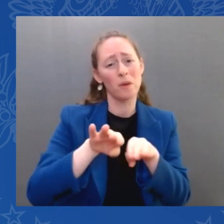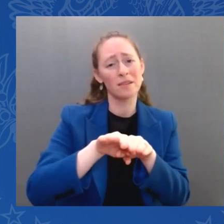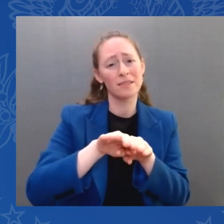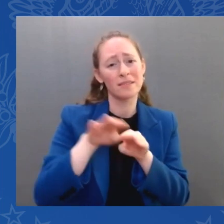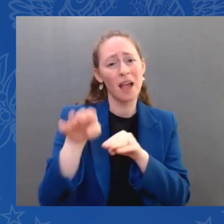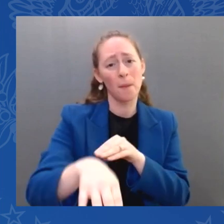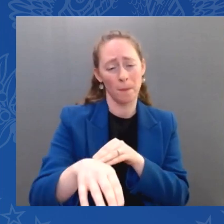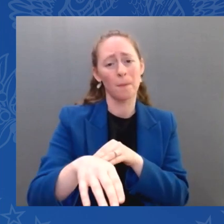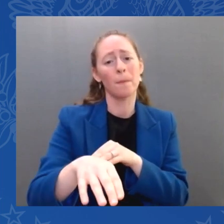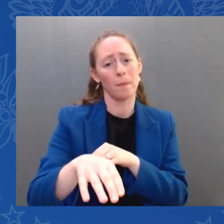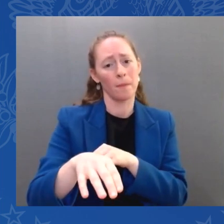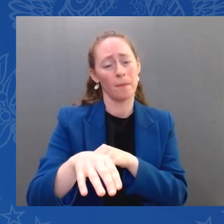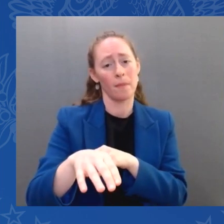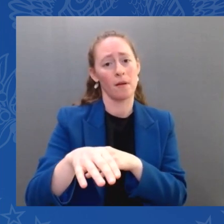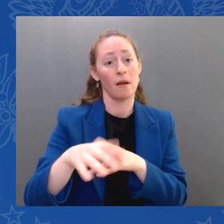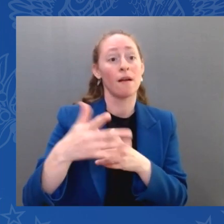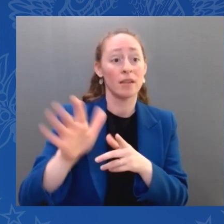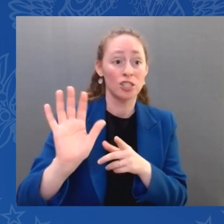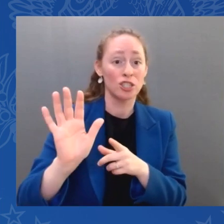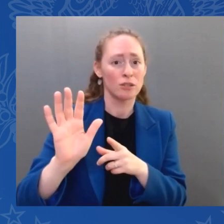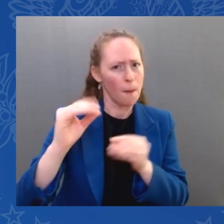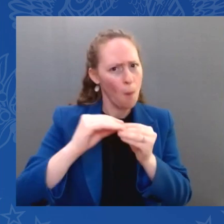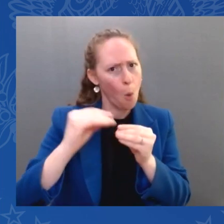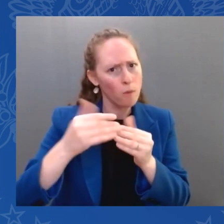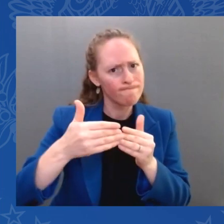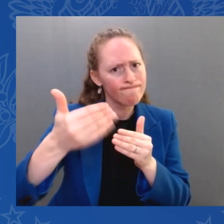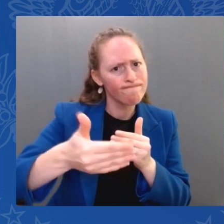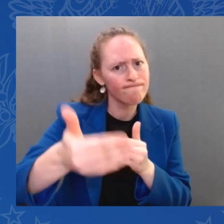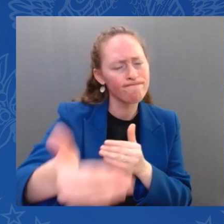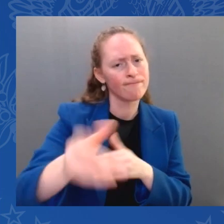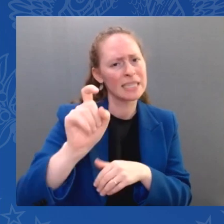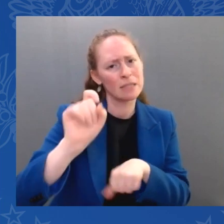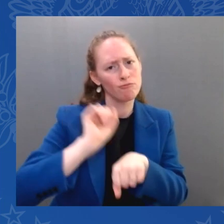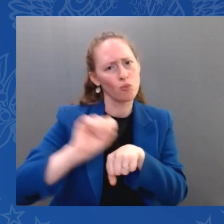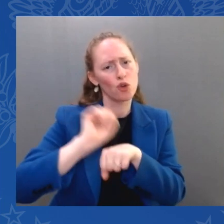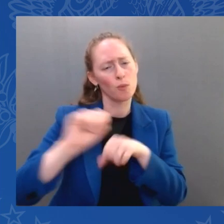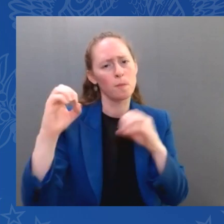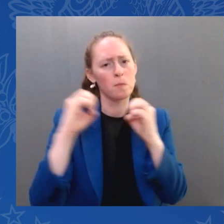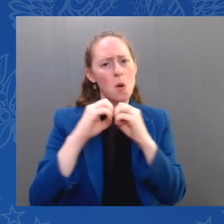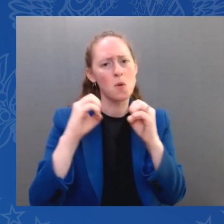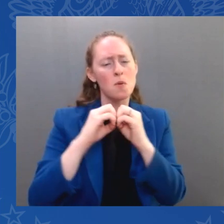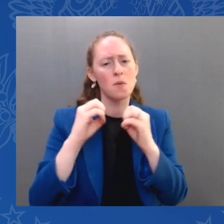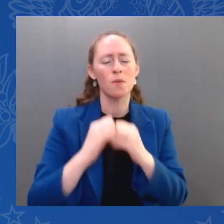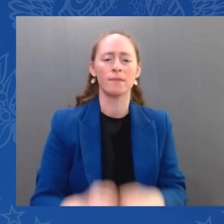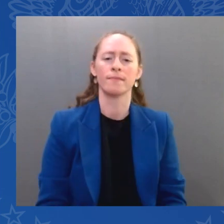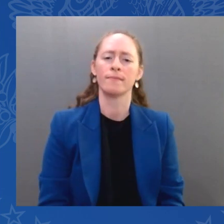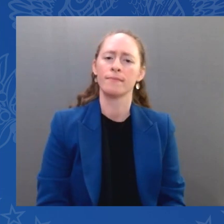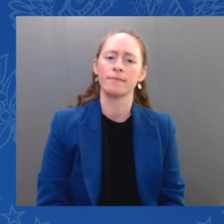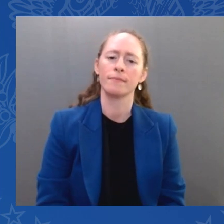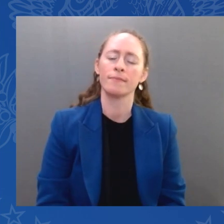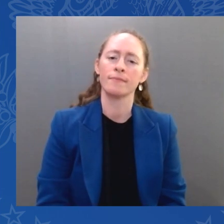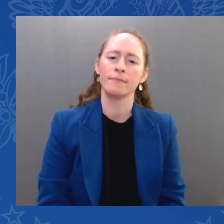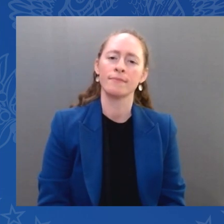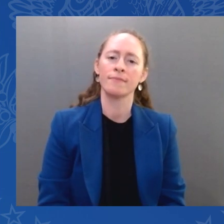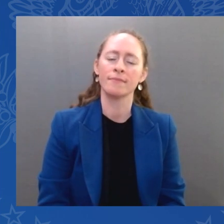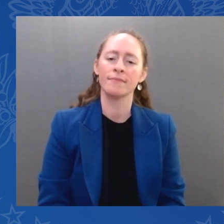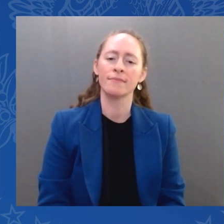And I might add, there is $75 million in there for mental health reasons -- a whole range of other things I'm not going to take time to go into today, but it's important.